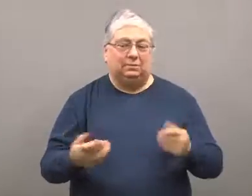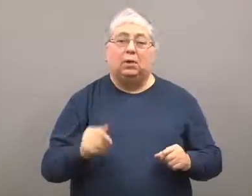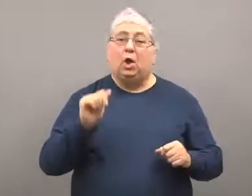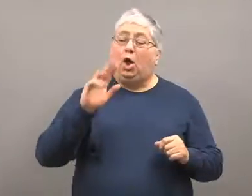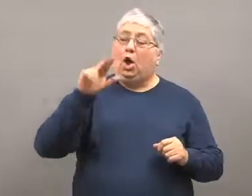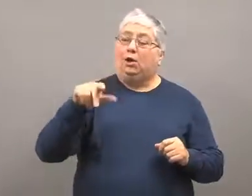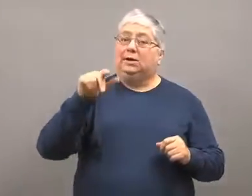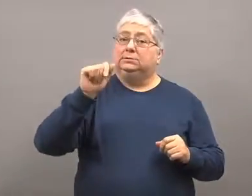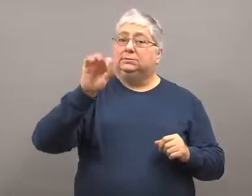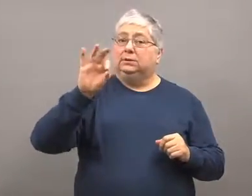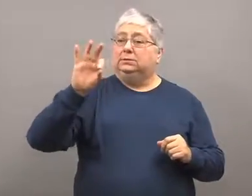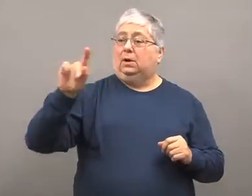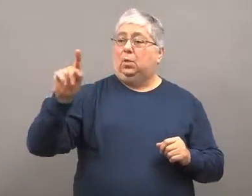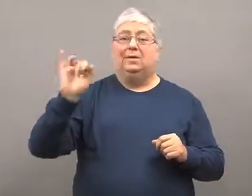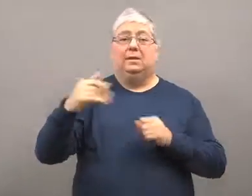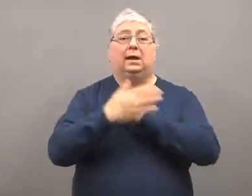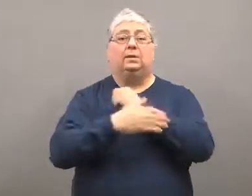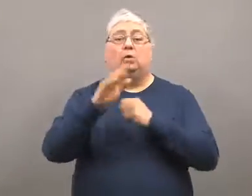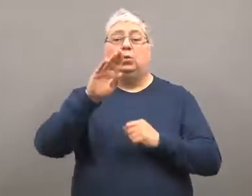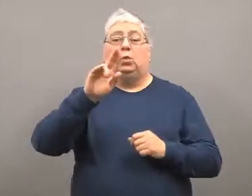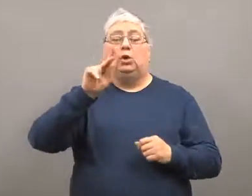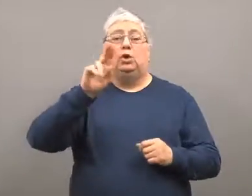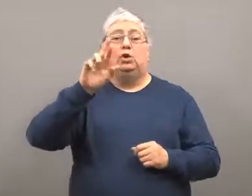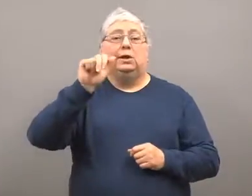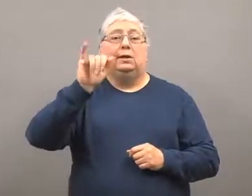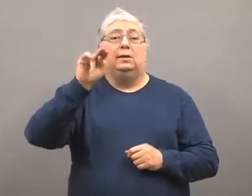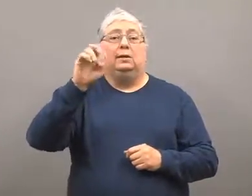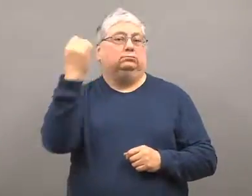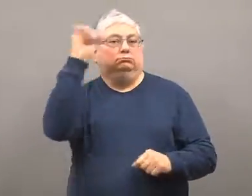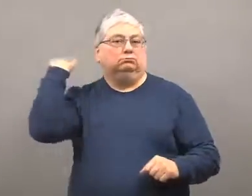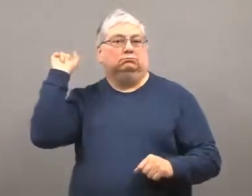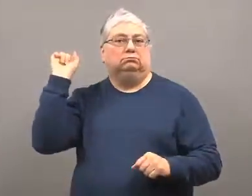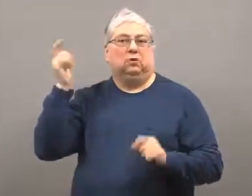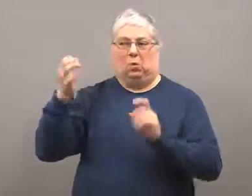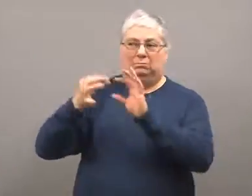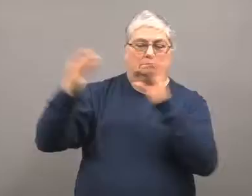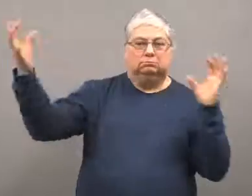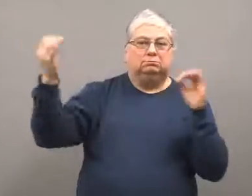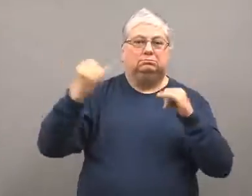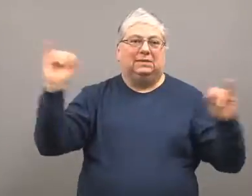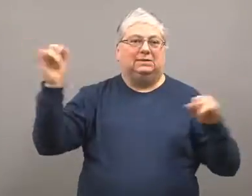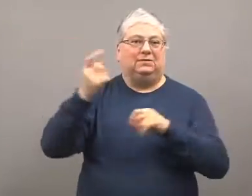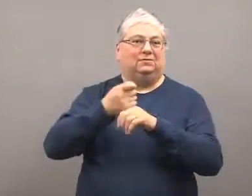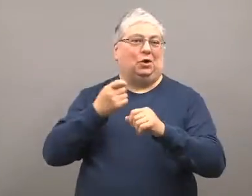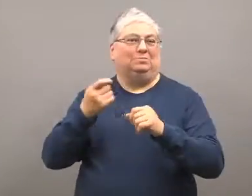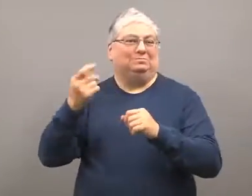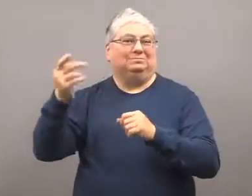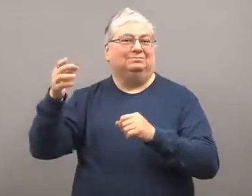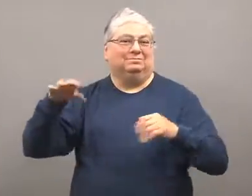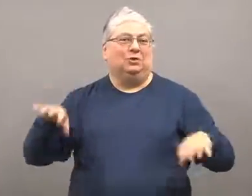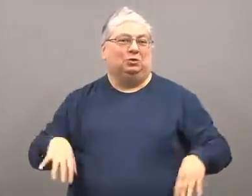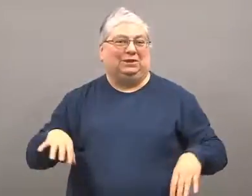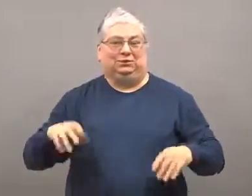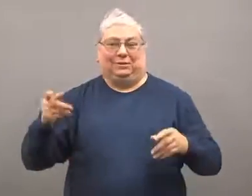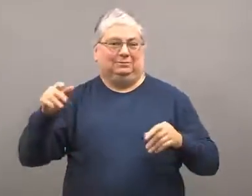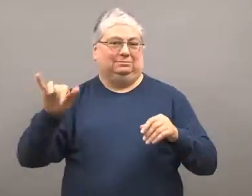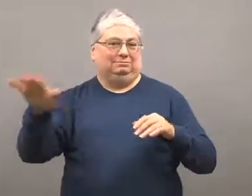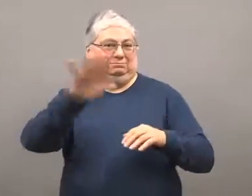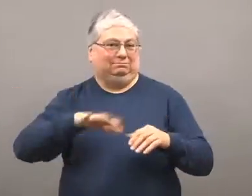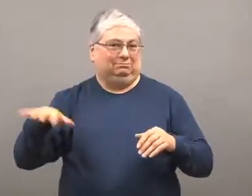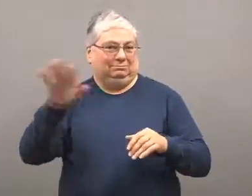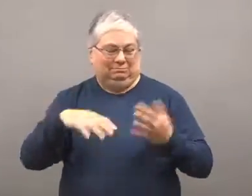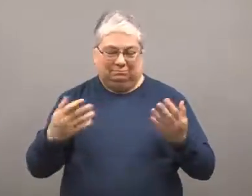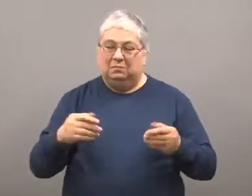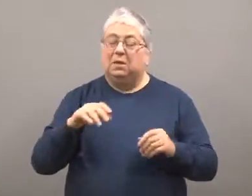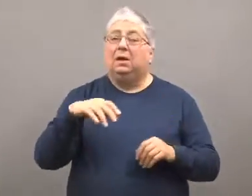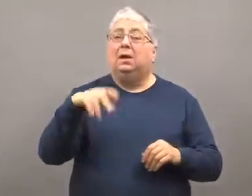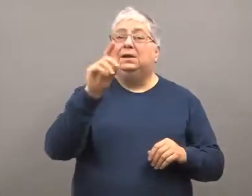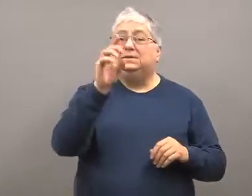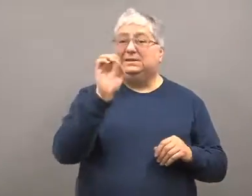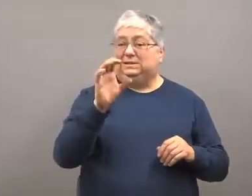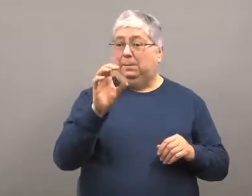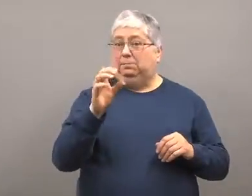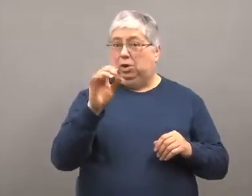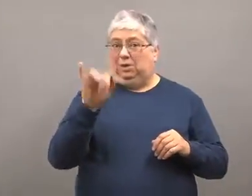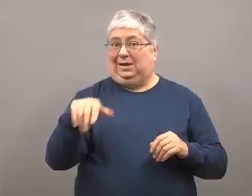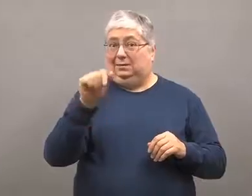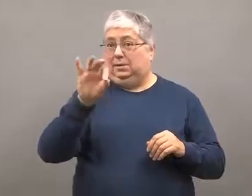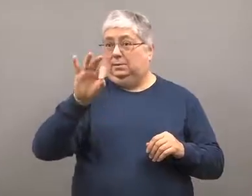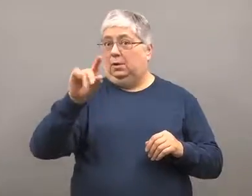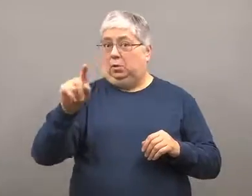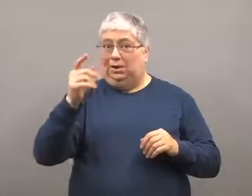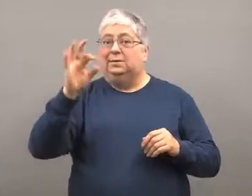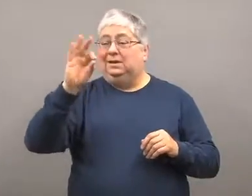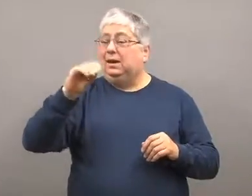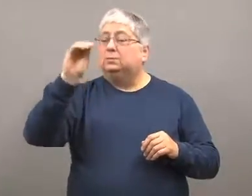Ukraine rebelled in August of 1991. It wanted to be independent.